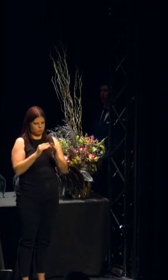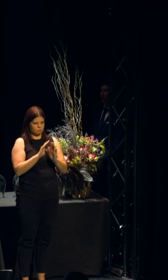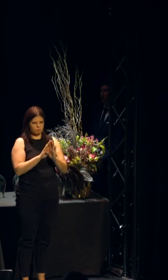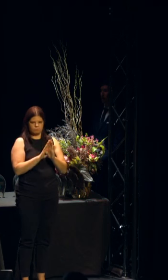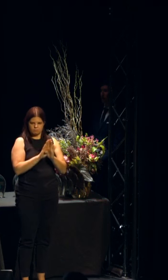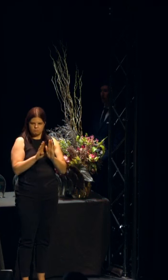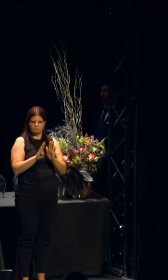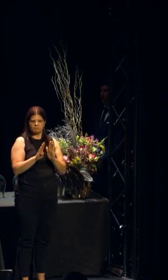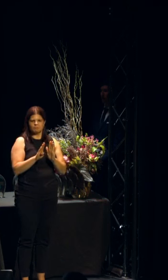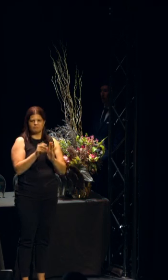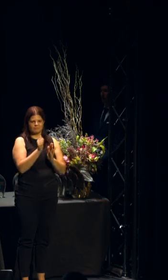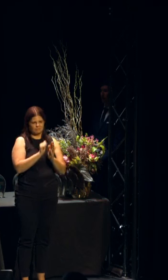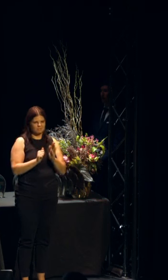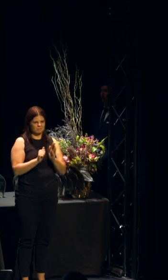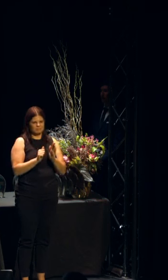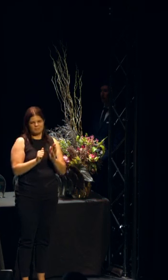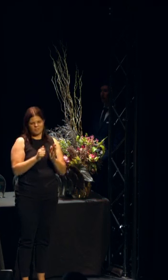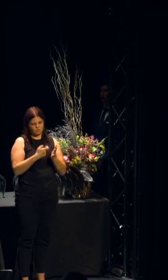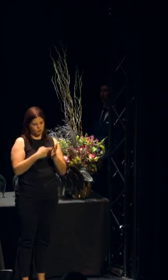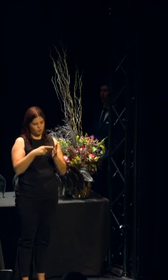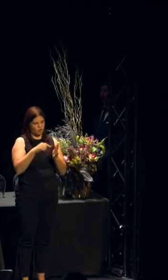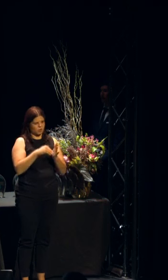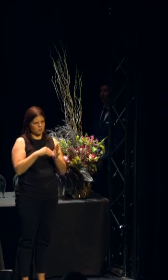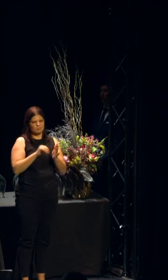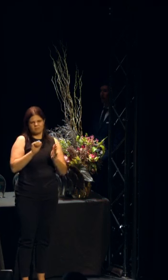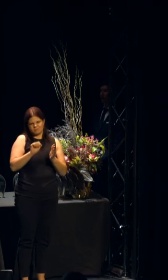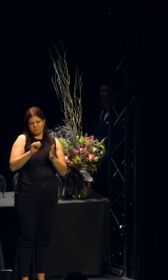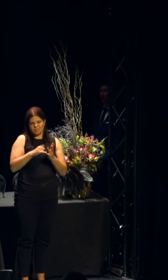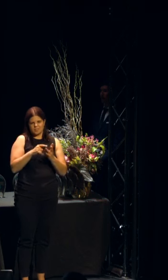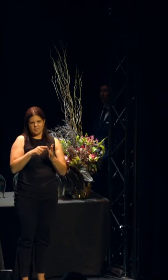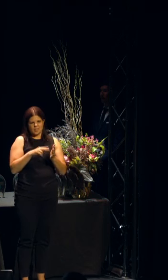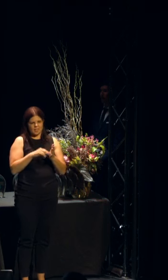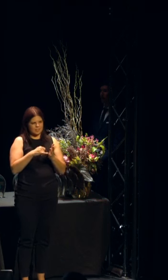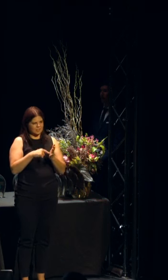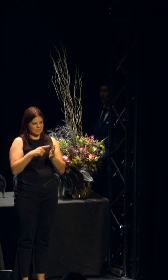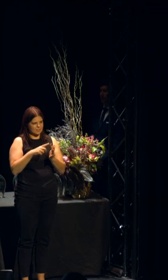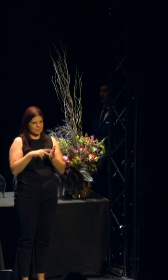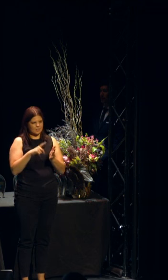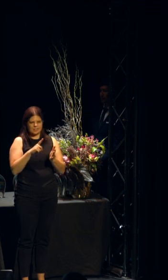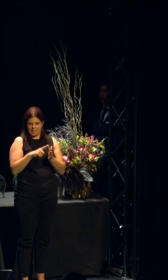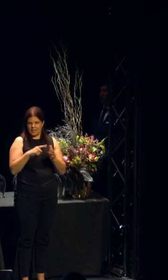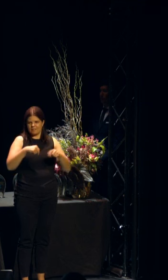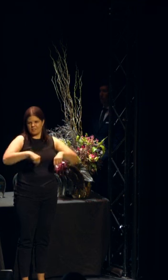I'm delighted that Ros's son Steve Warne is here with us in the audience tonight.